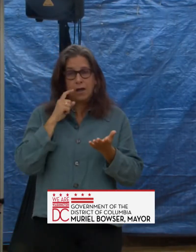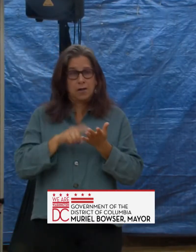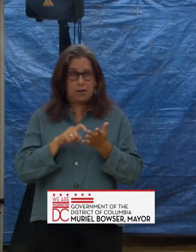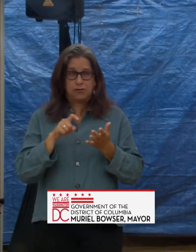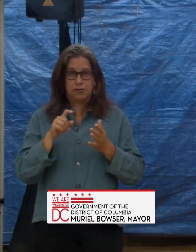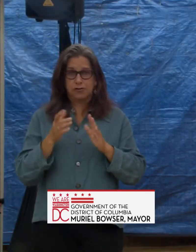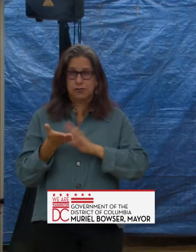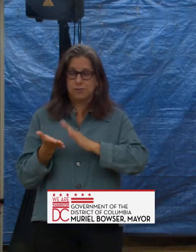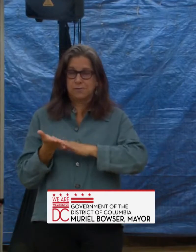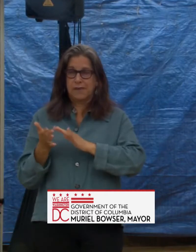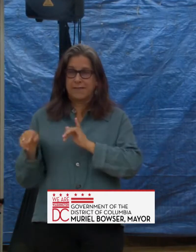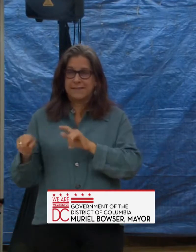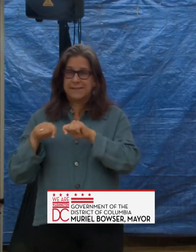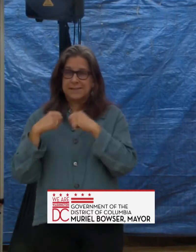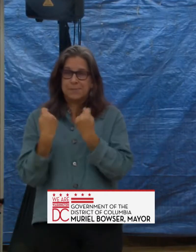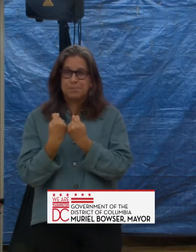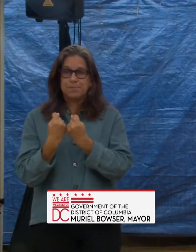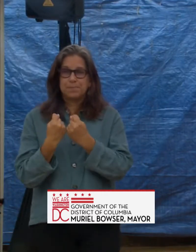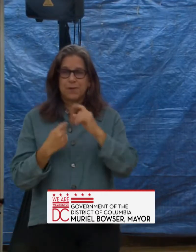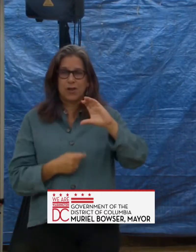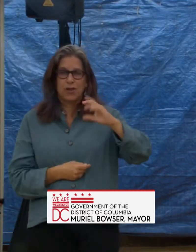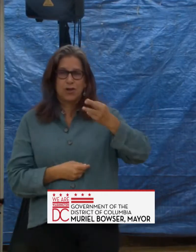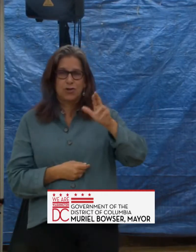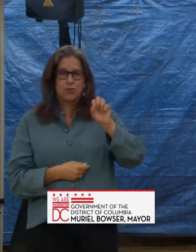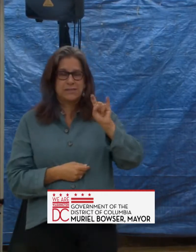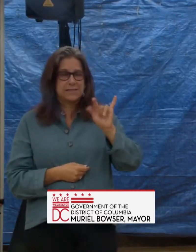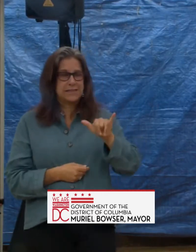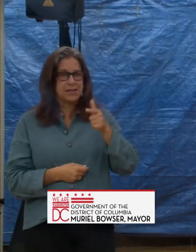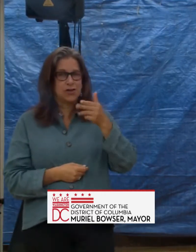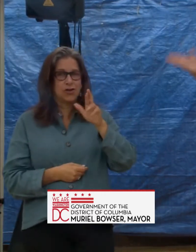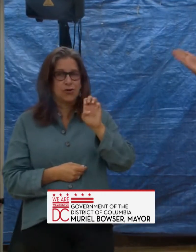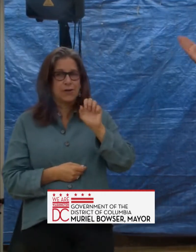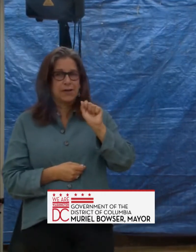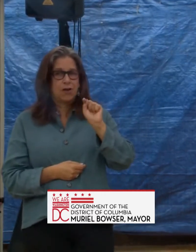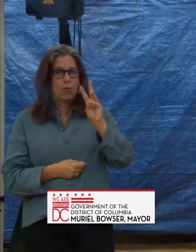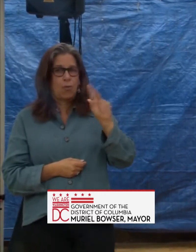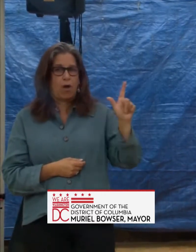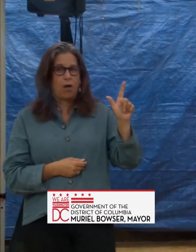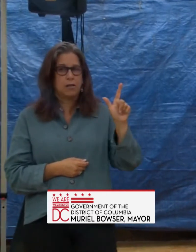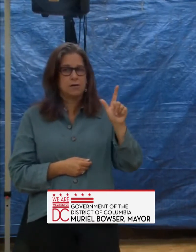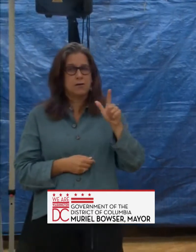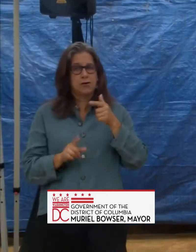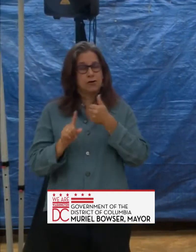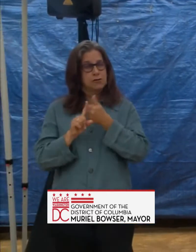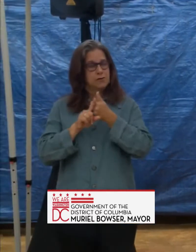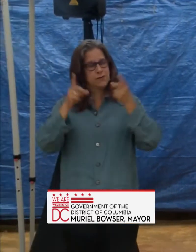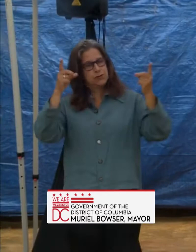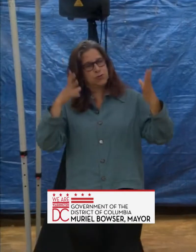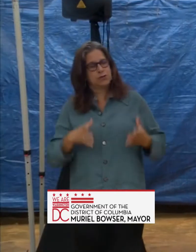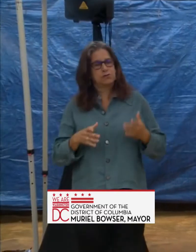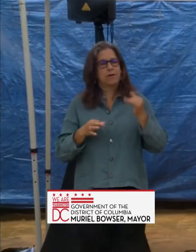KRISTY GREENWALT WHO IS THE INTERAGENCY COUNCIL ON HOMELESSNESS' DIRECTOR. GIVE KRISTY A BIG ROUND OF APPLAUSE.